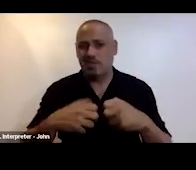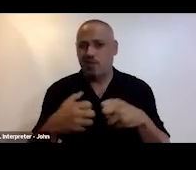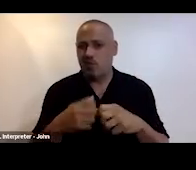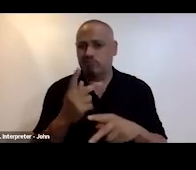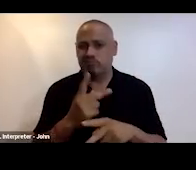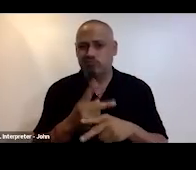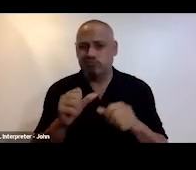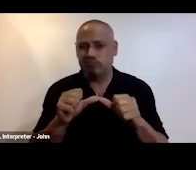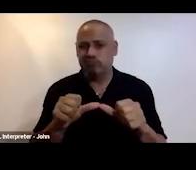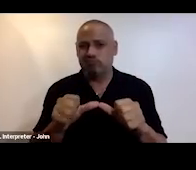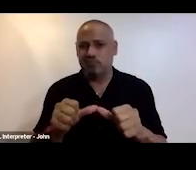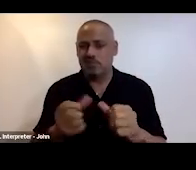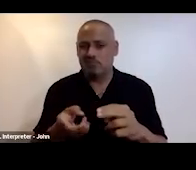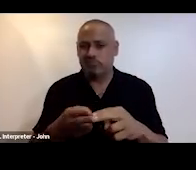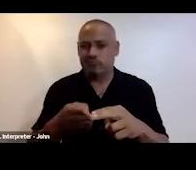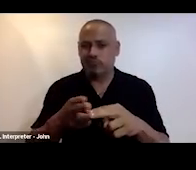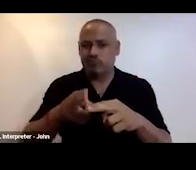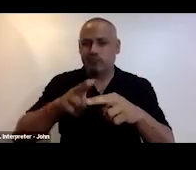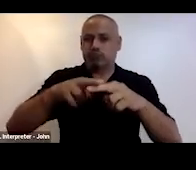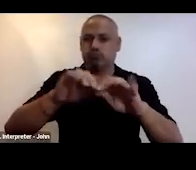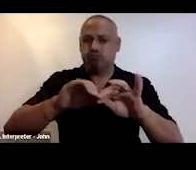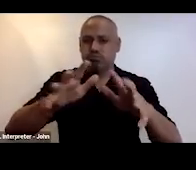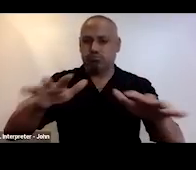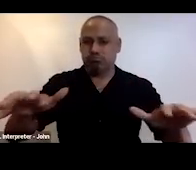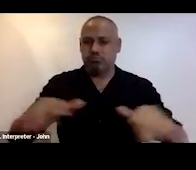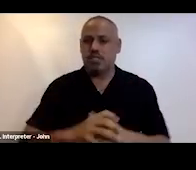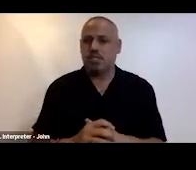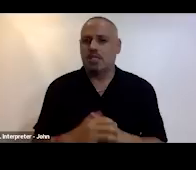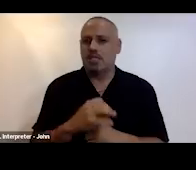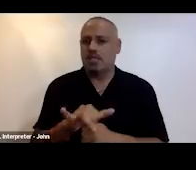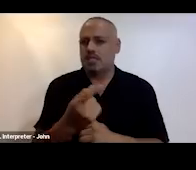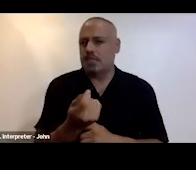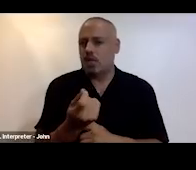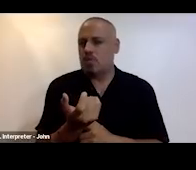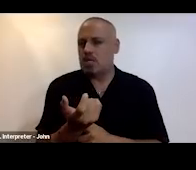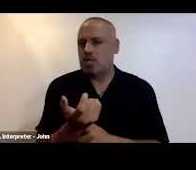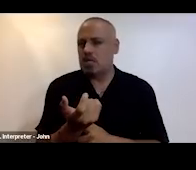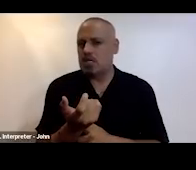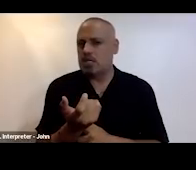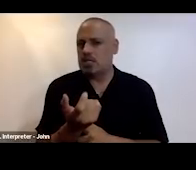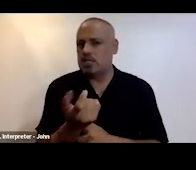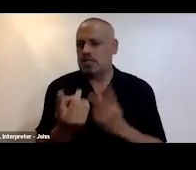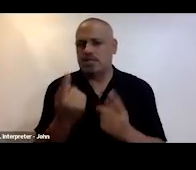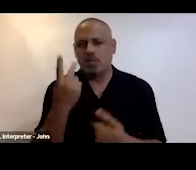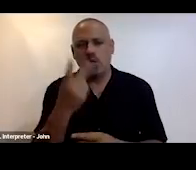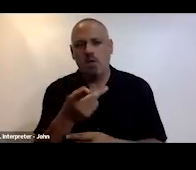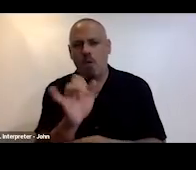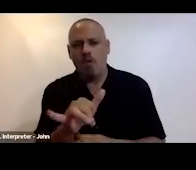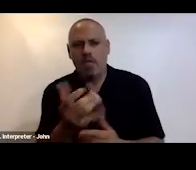and then it kind of just builds on. I mean, this is a little bit of a... Some might look at this and think, "Oh, this is hoarding."